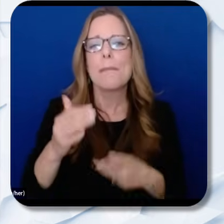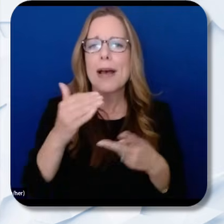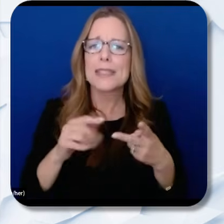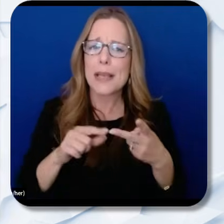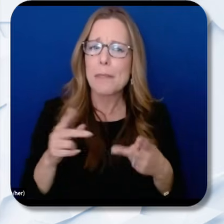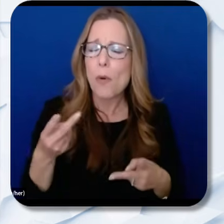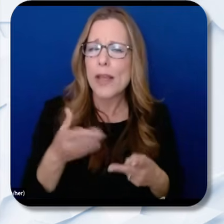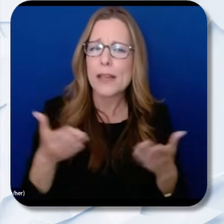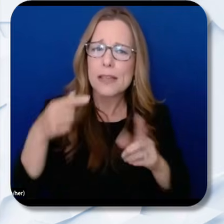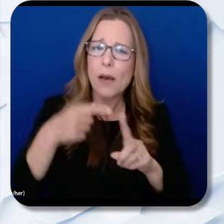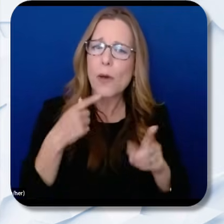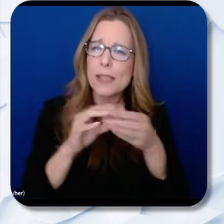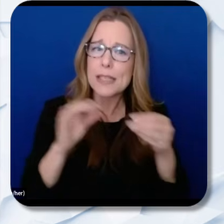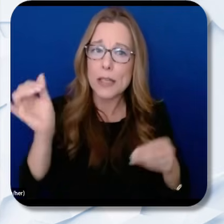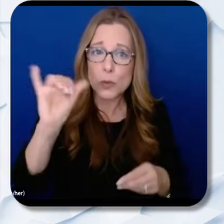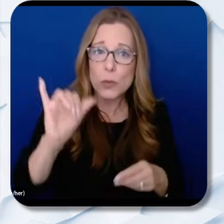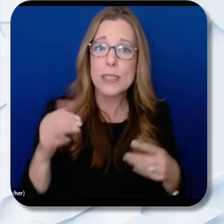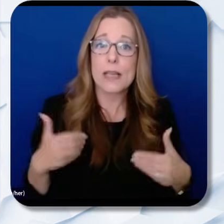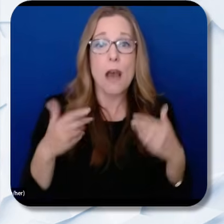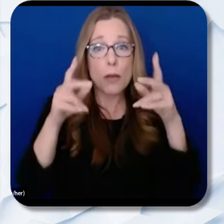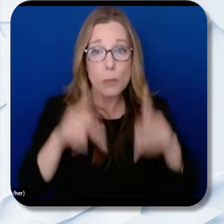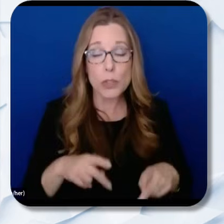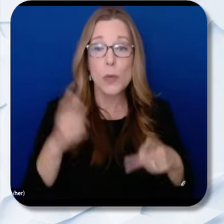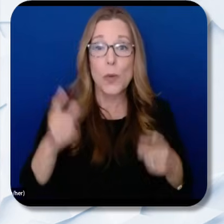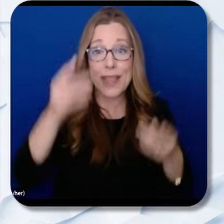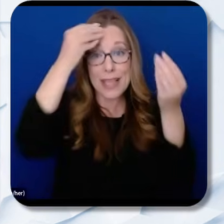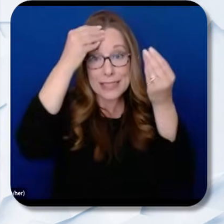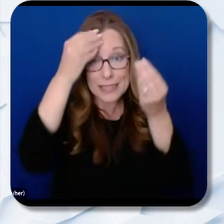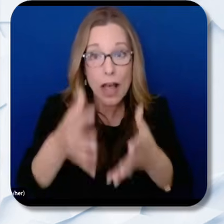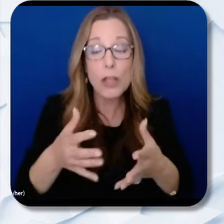we need to listen to that, we need to believe them and respond with a sense of urgency.